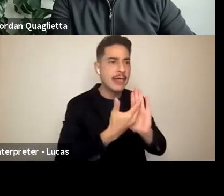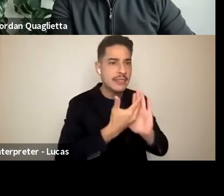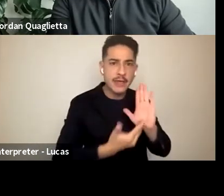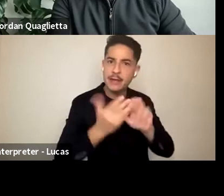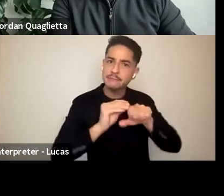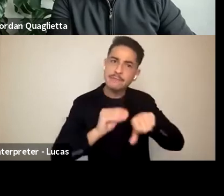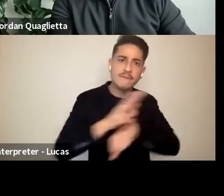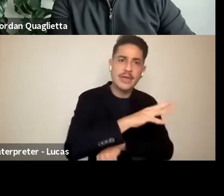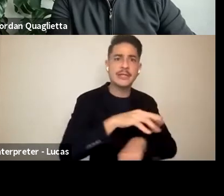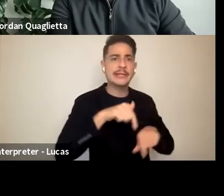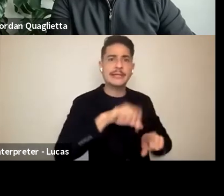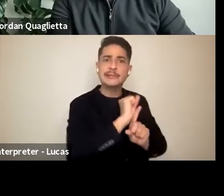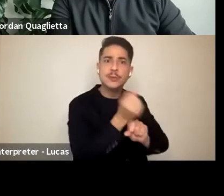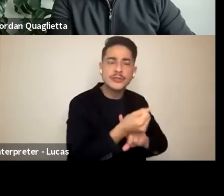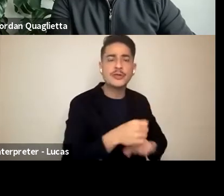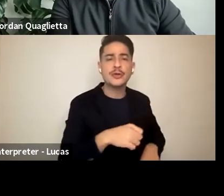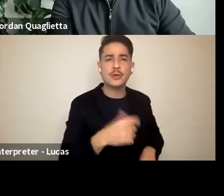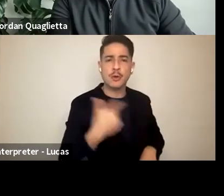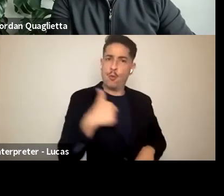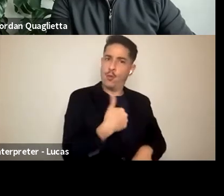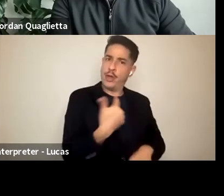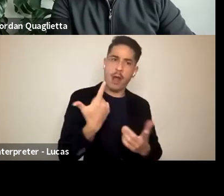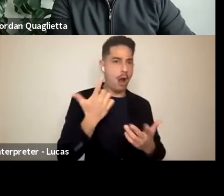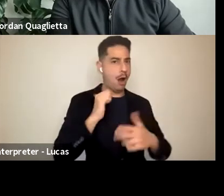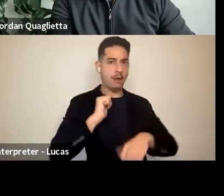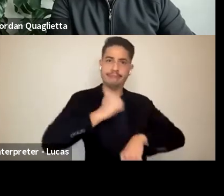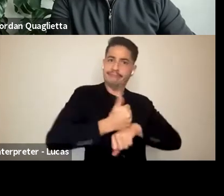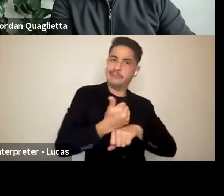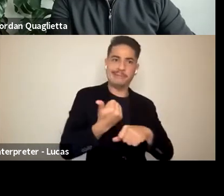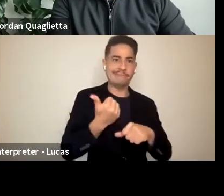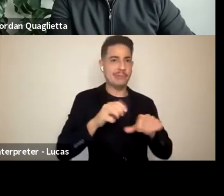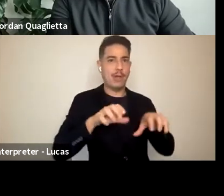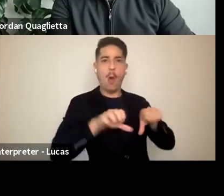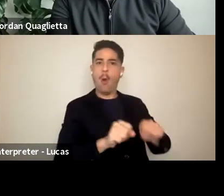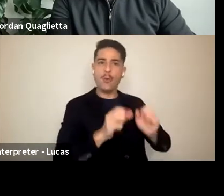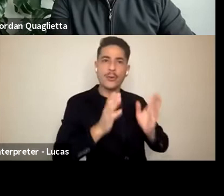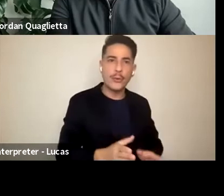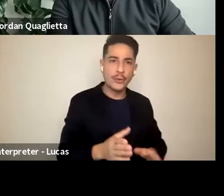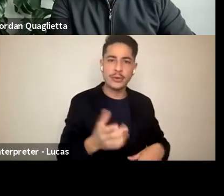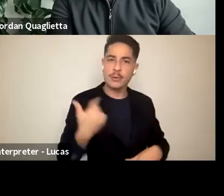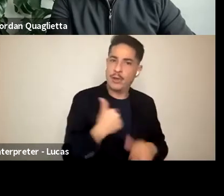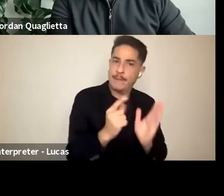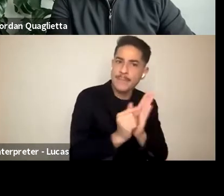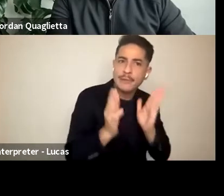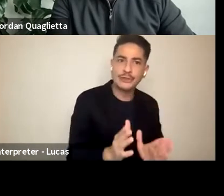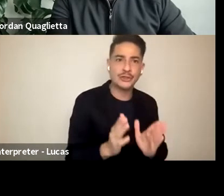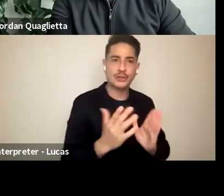situation, and we are the publishers were the owner of this show where the publishers behind it and push that out to